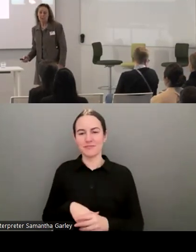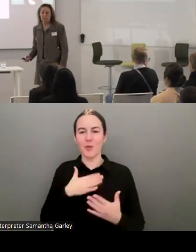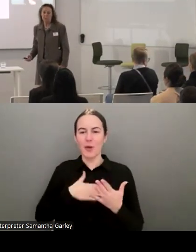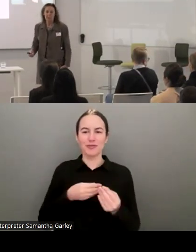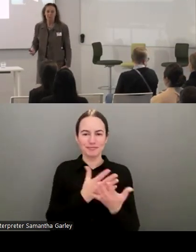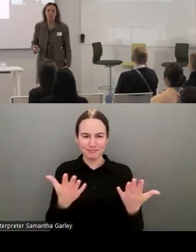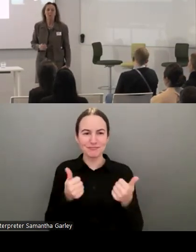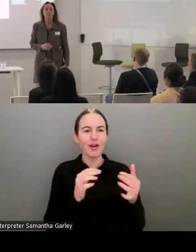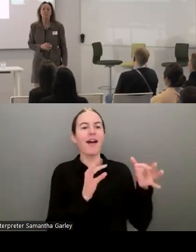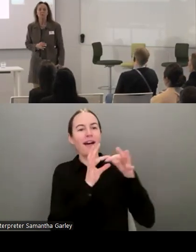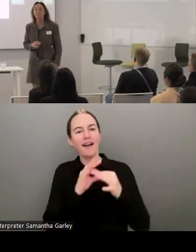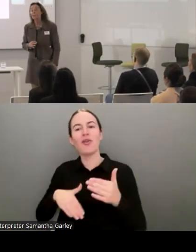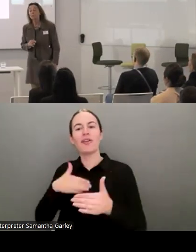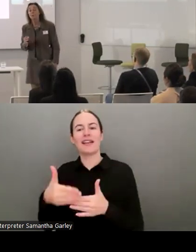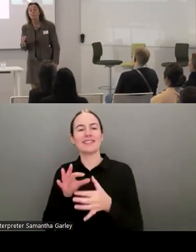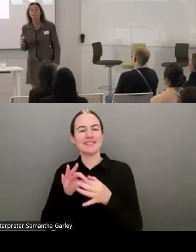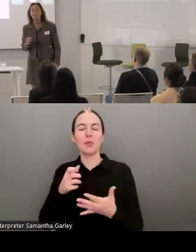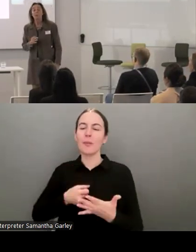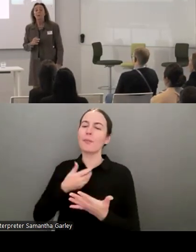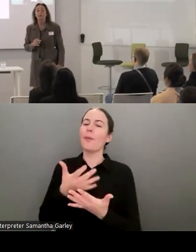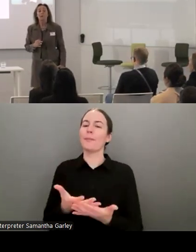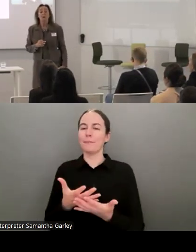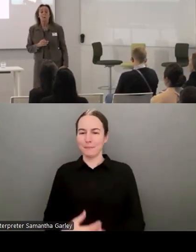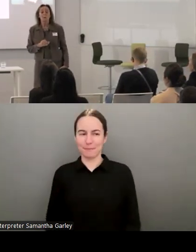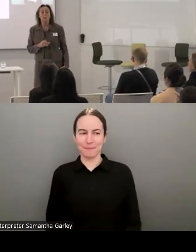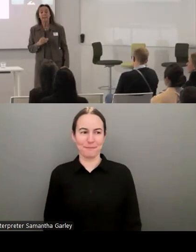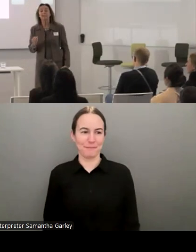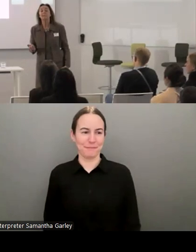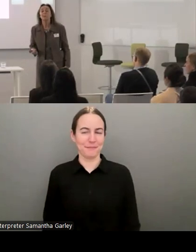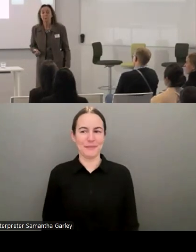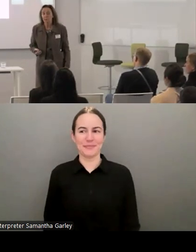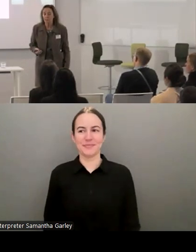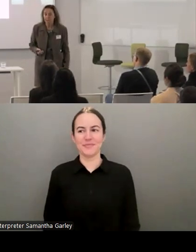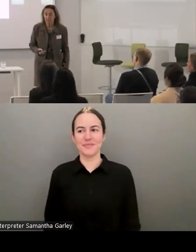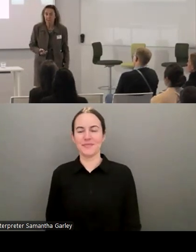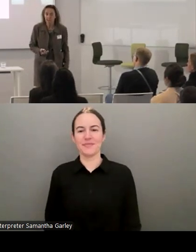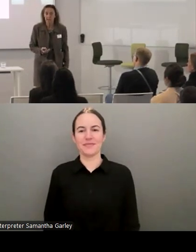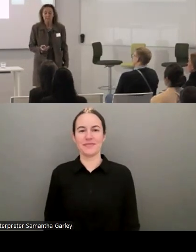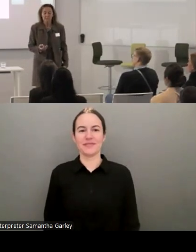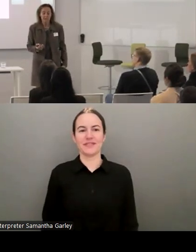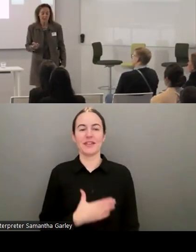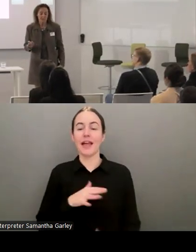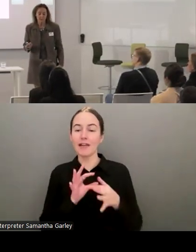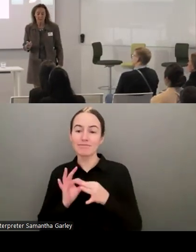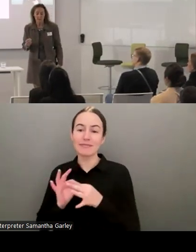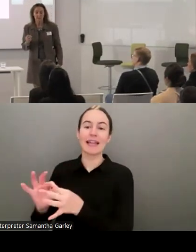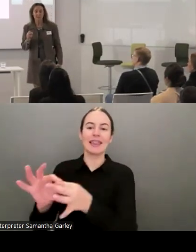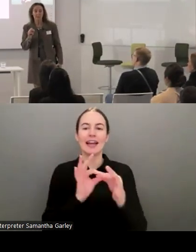because now we are going to talk about how collective poetry writing can make us understand